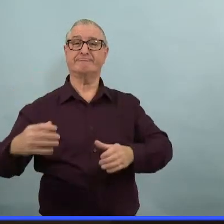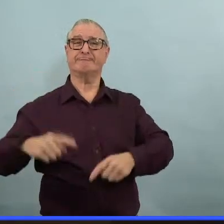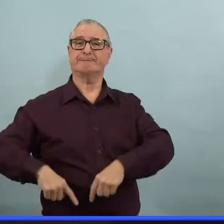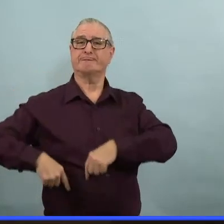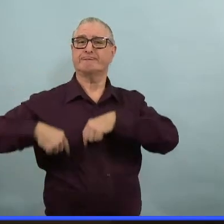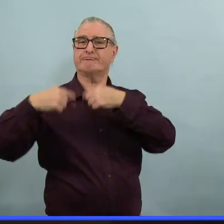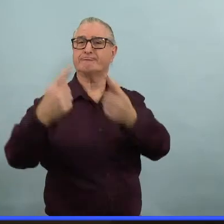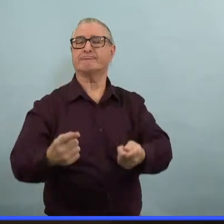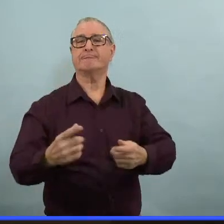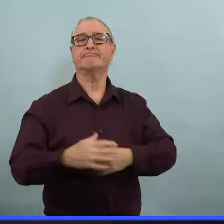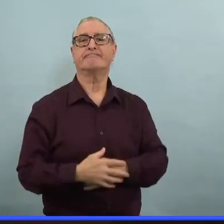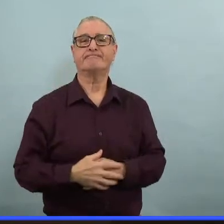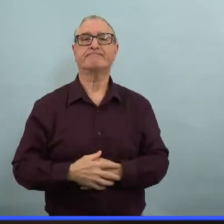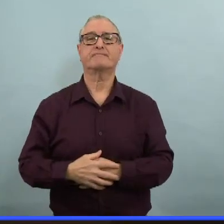carol we'll come back to the room after thanks